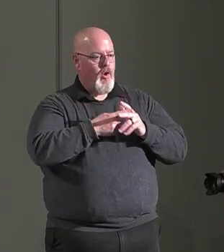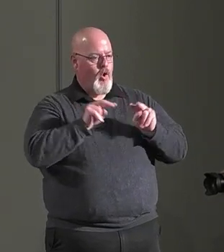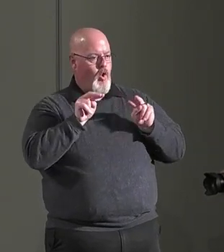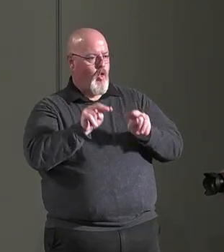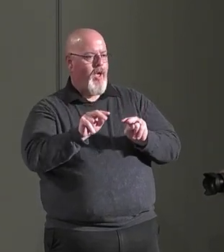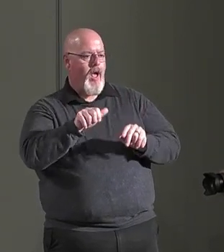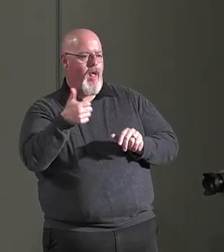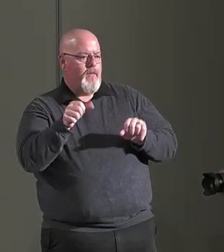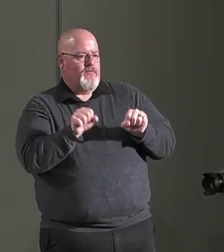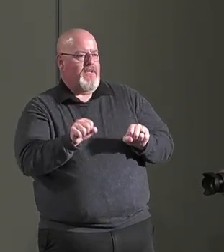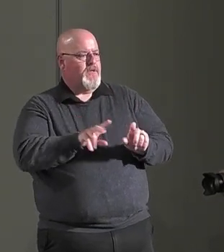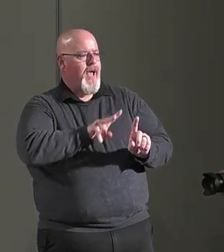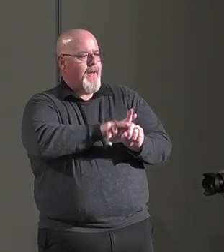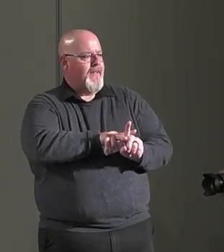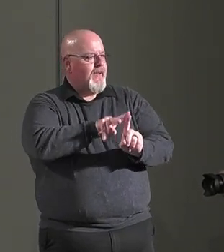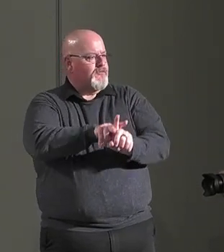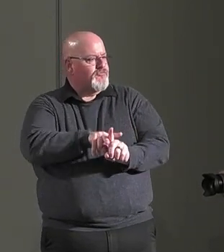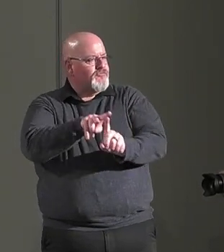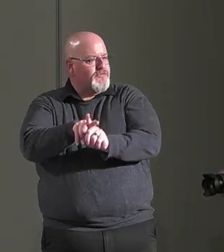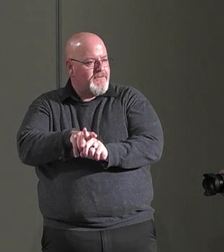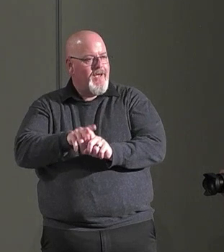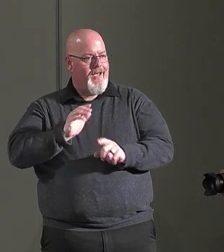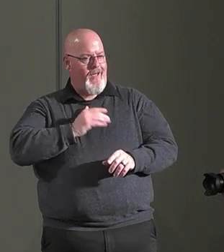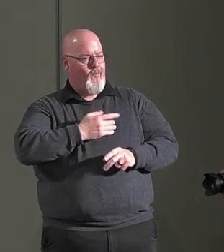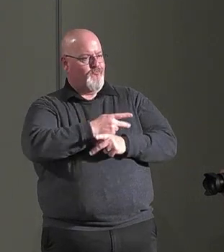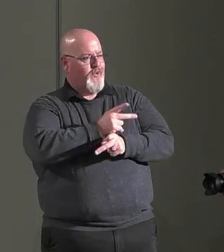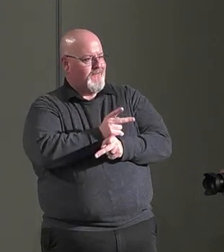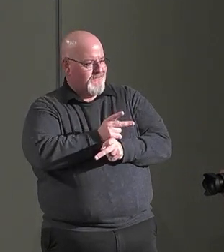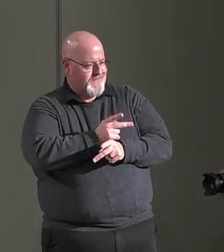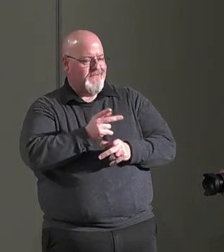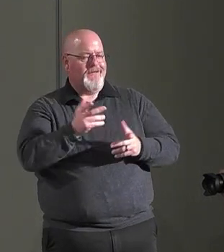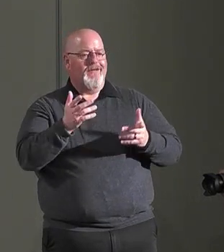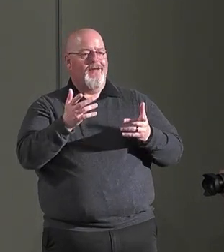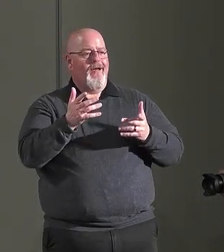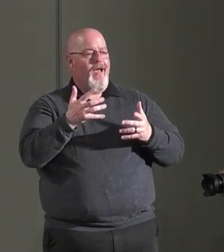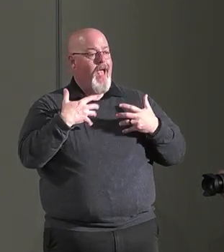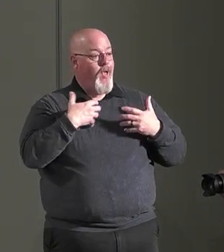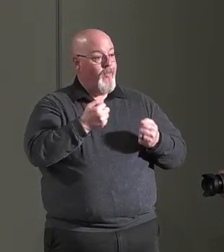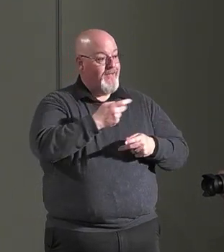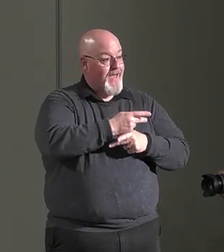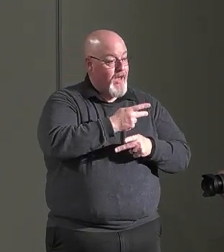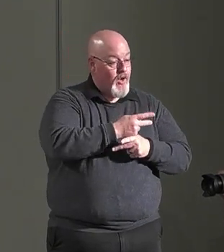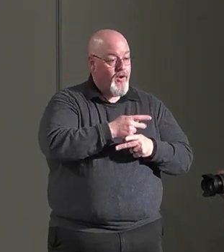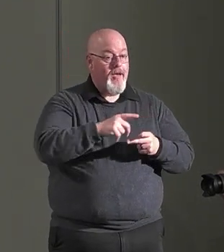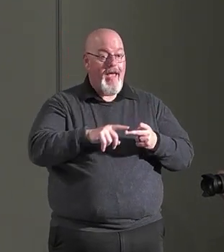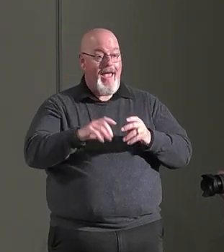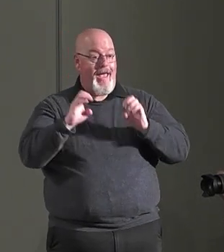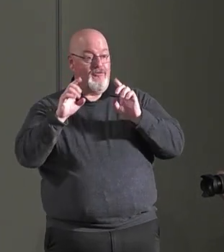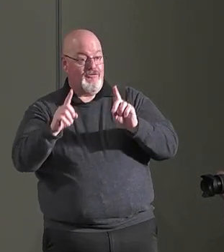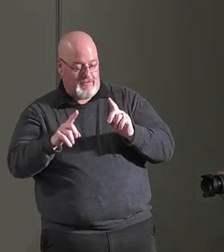potential applications for our product. And health care and education emerged as one of